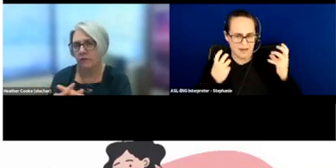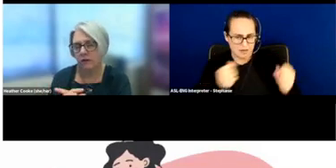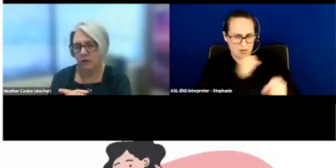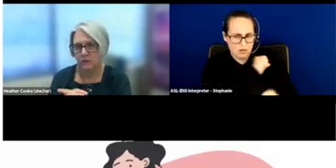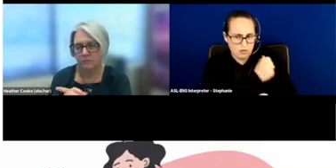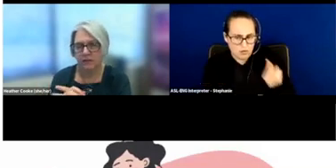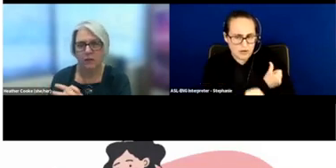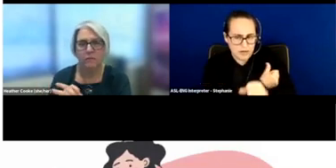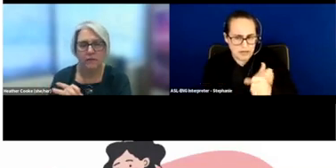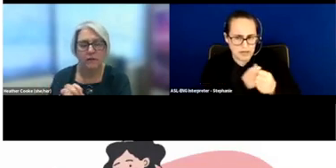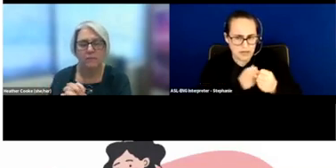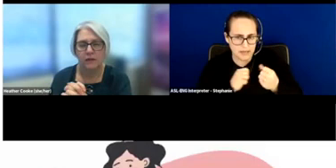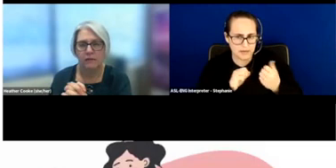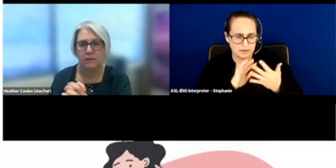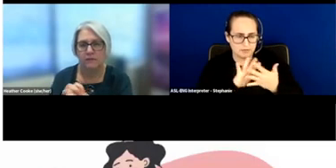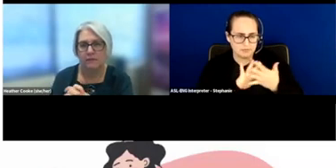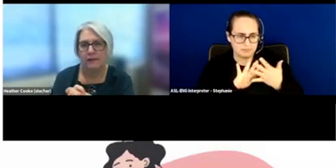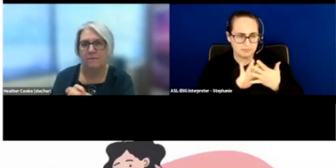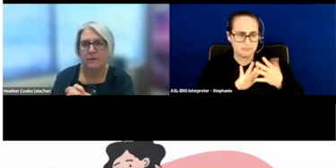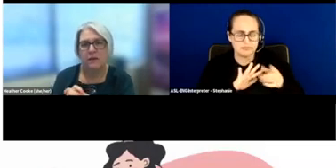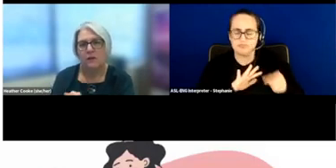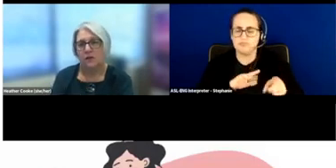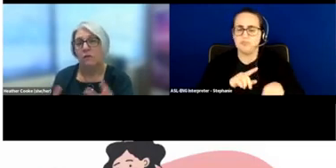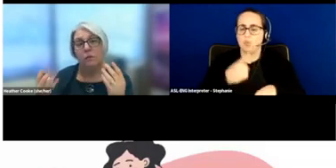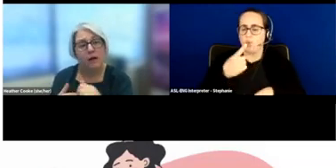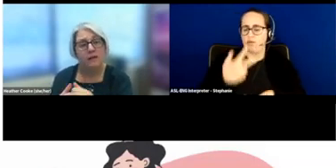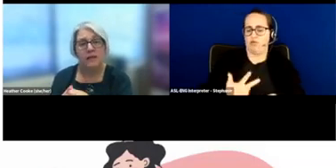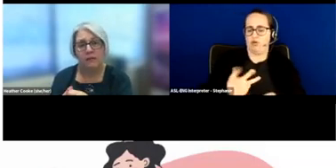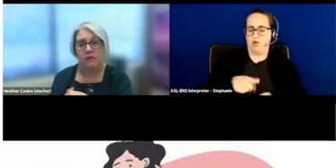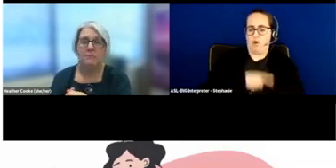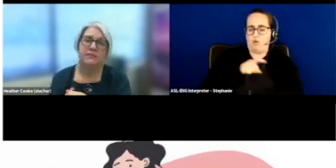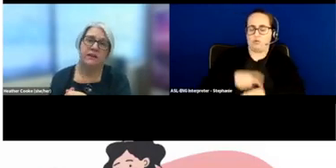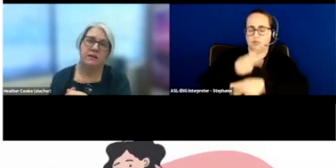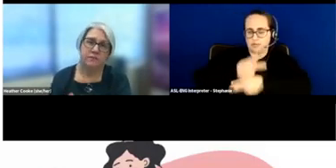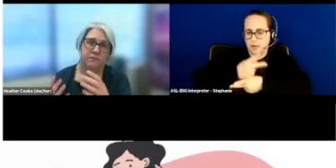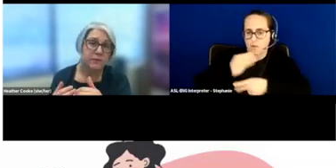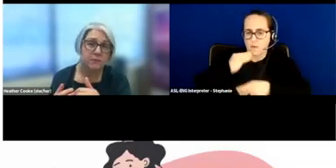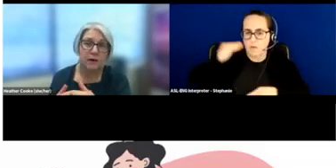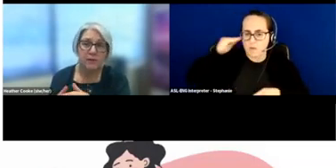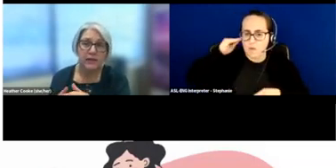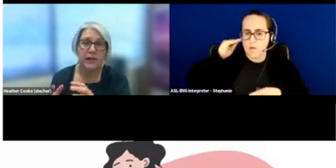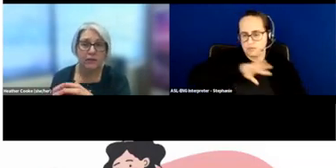third of our long term care homes here in BC. So we brought together representatives from three